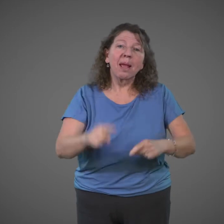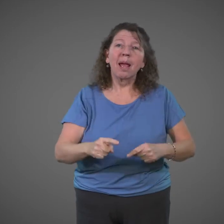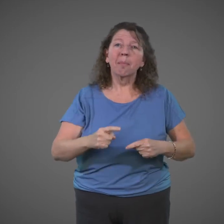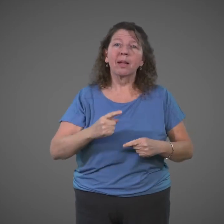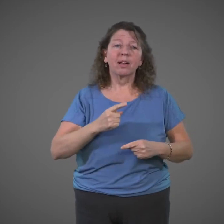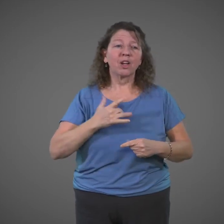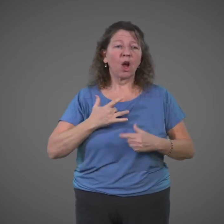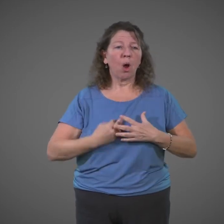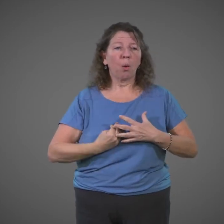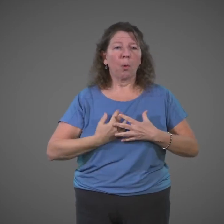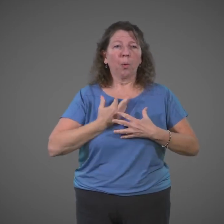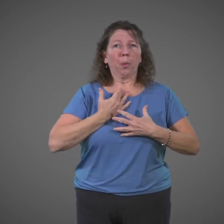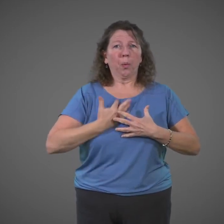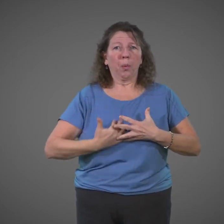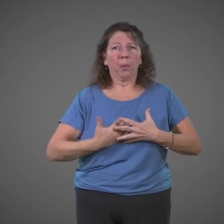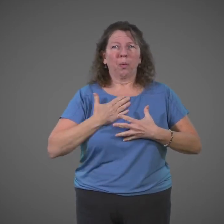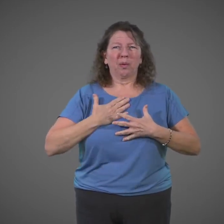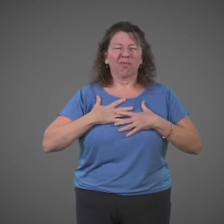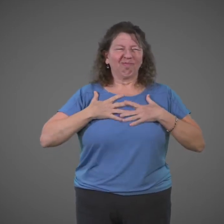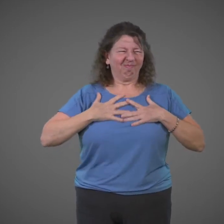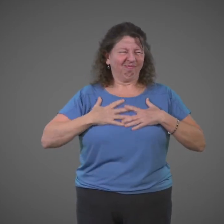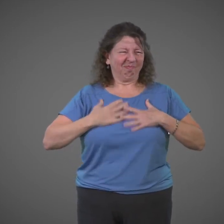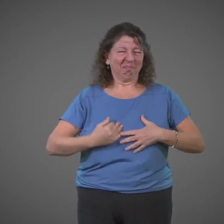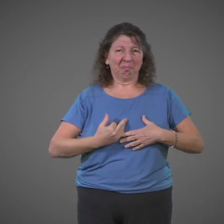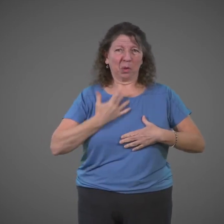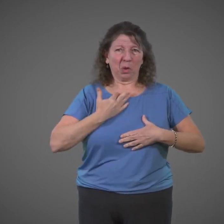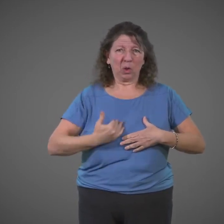One reason you may have chest pain is from heartburn.